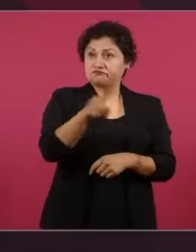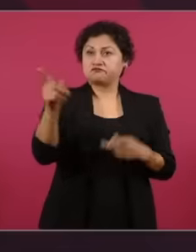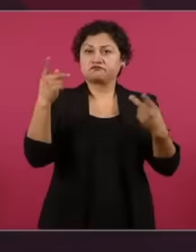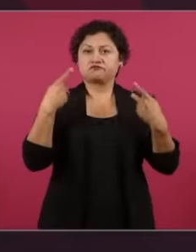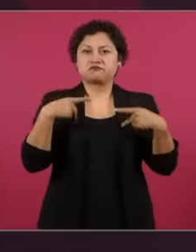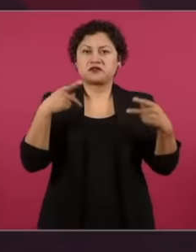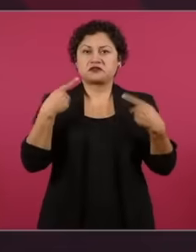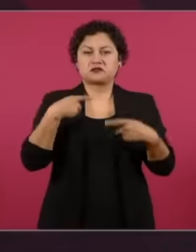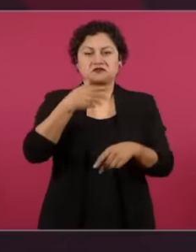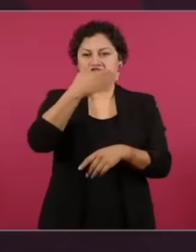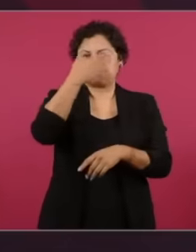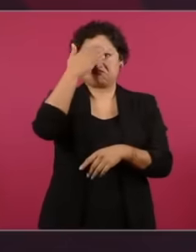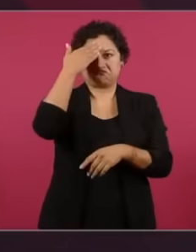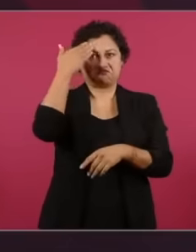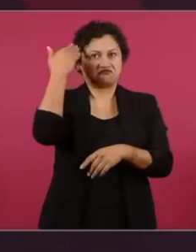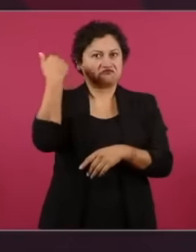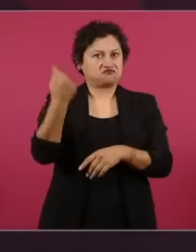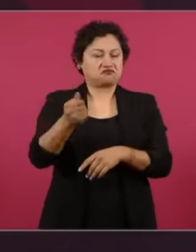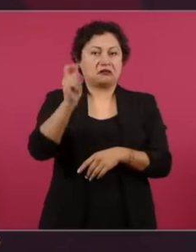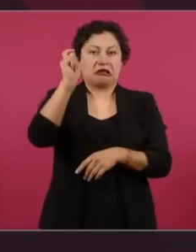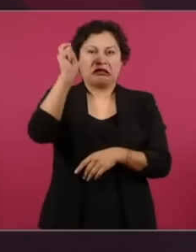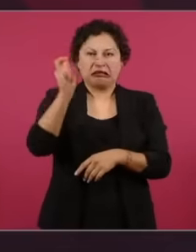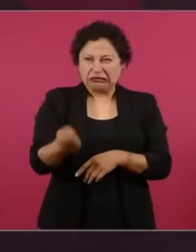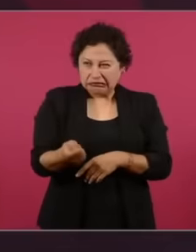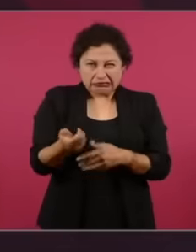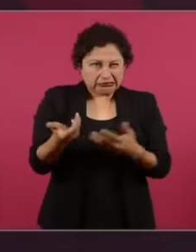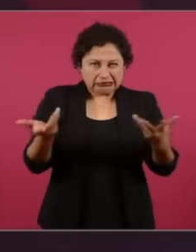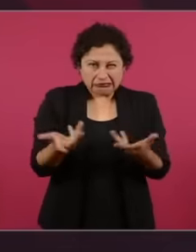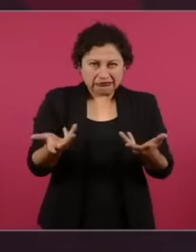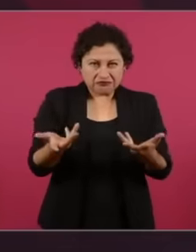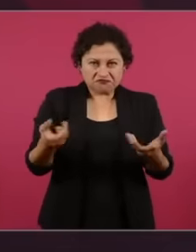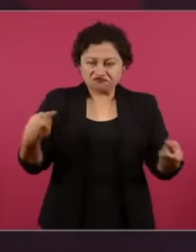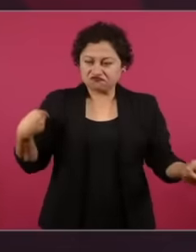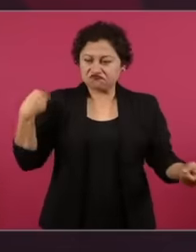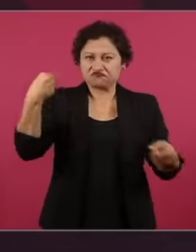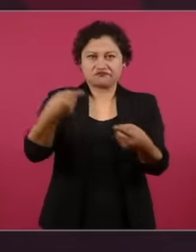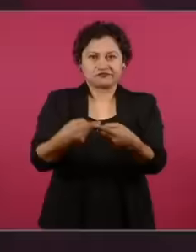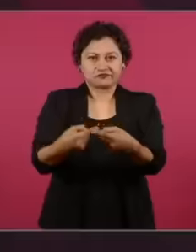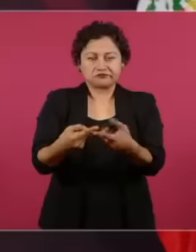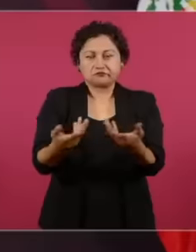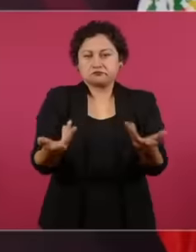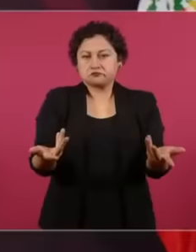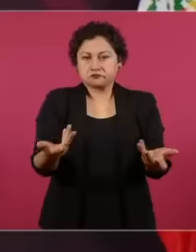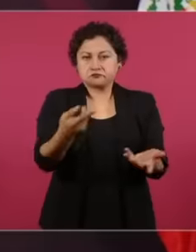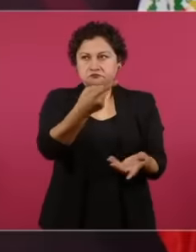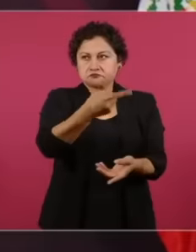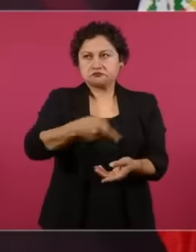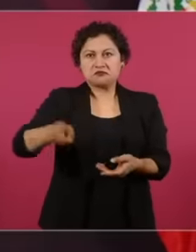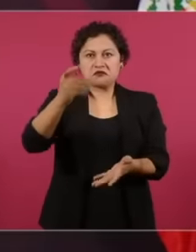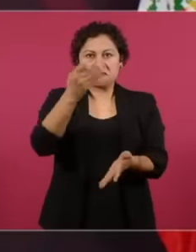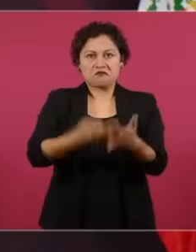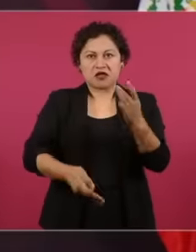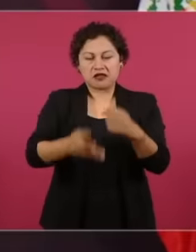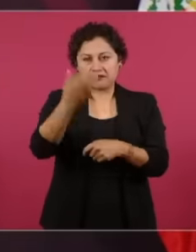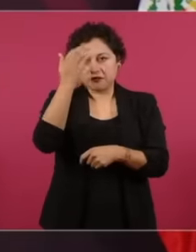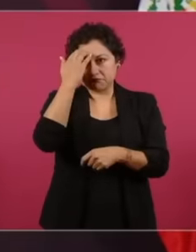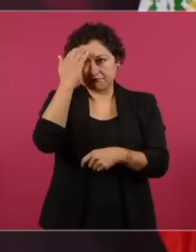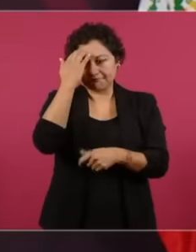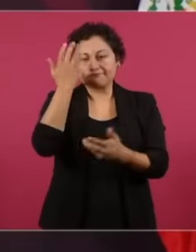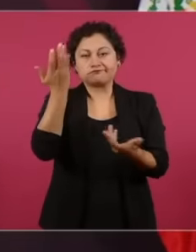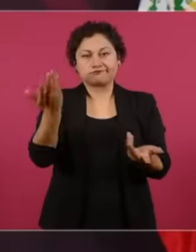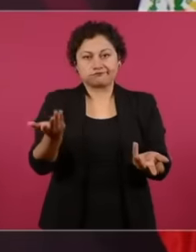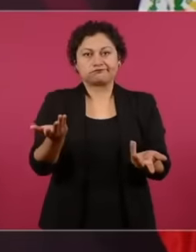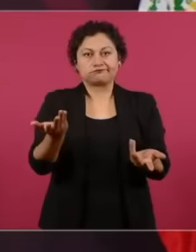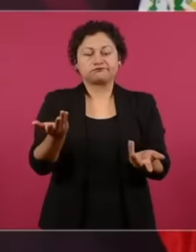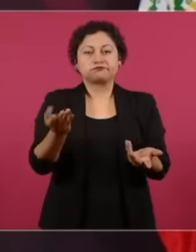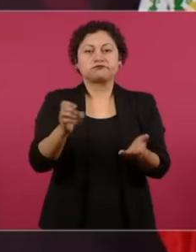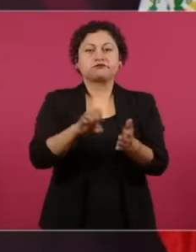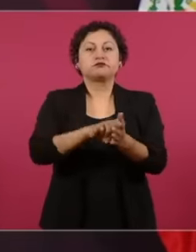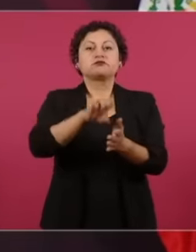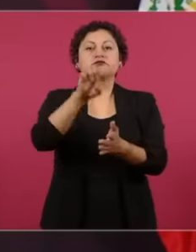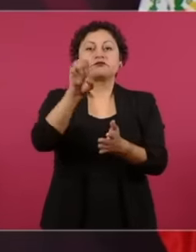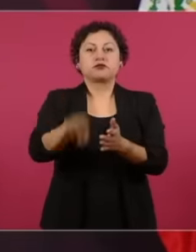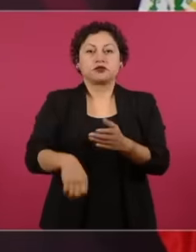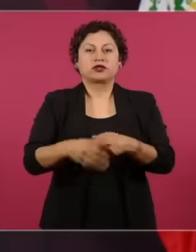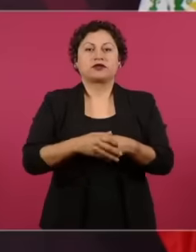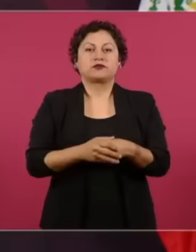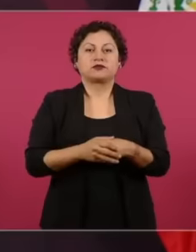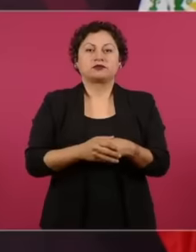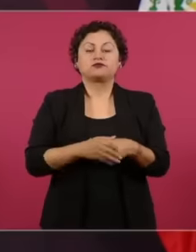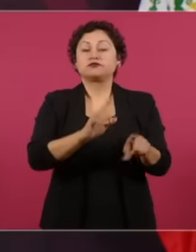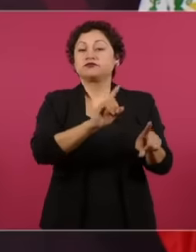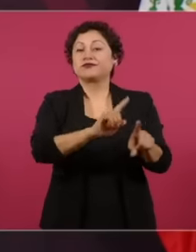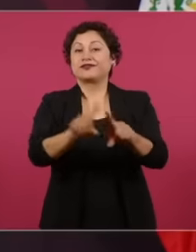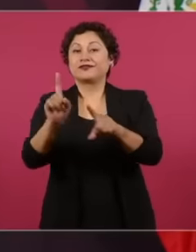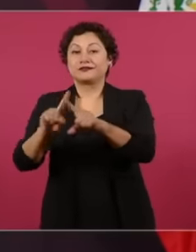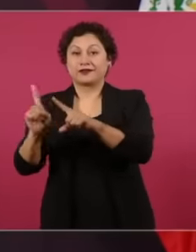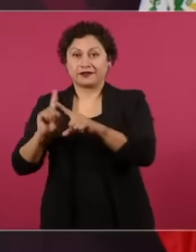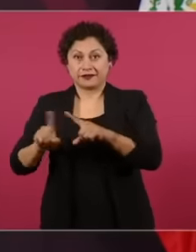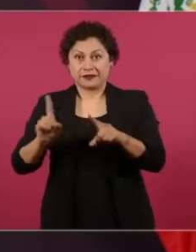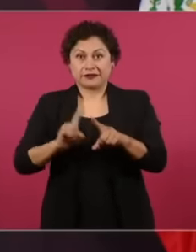in the construction of boats in Shipyards, which the Secretary